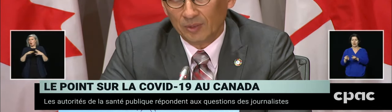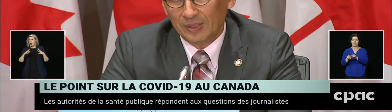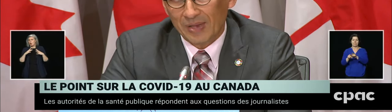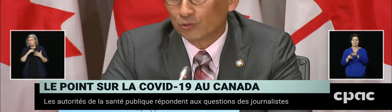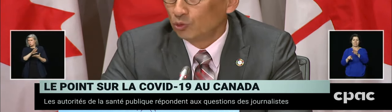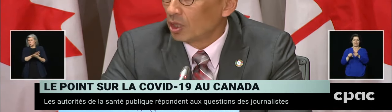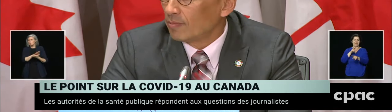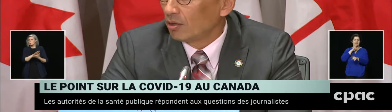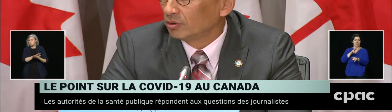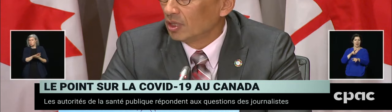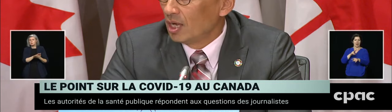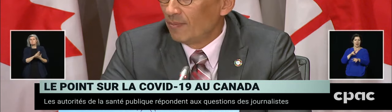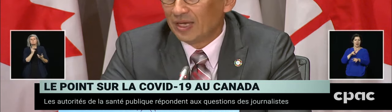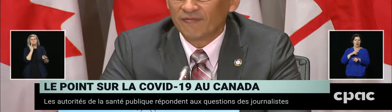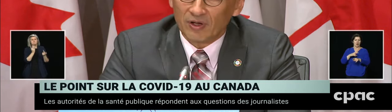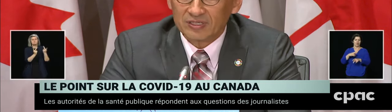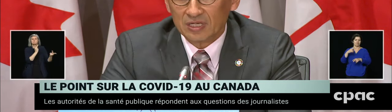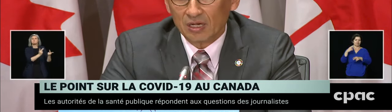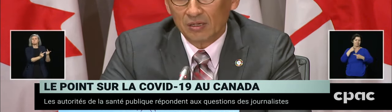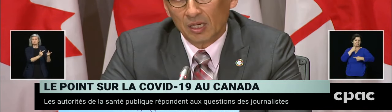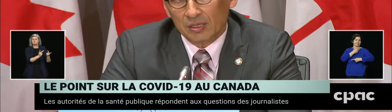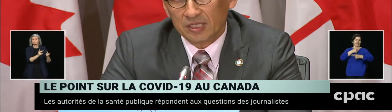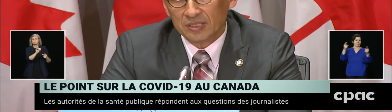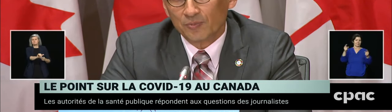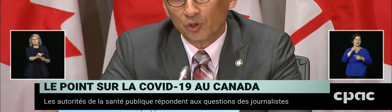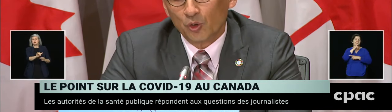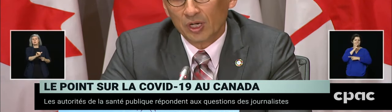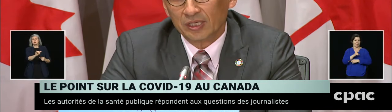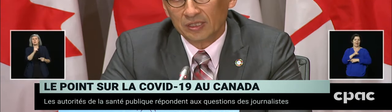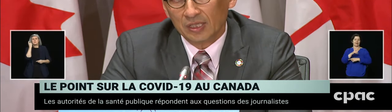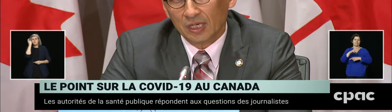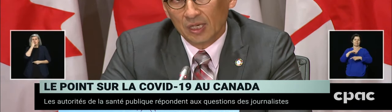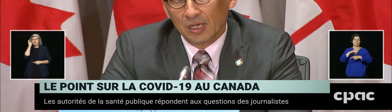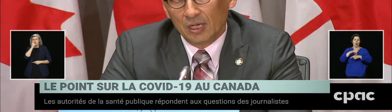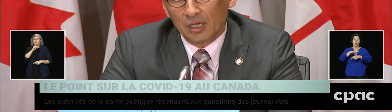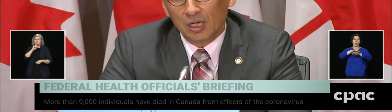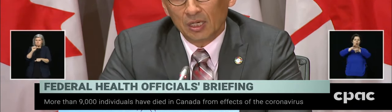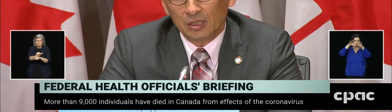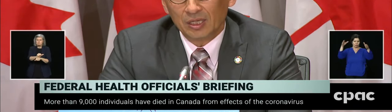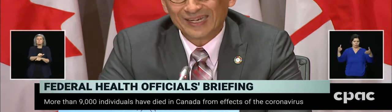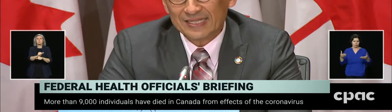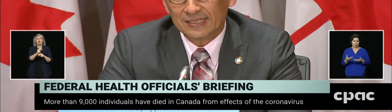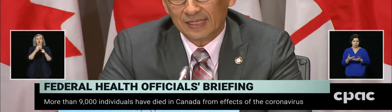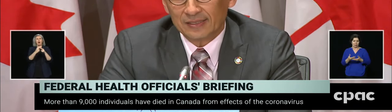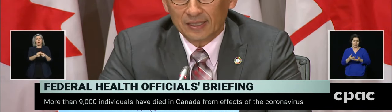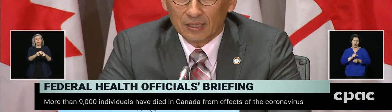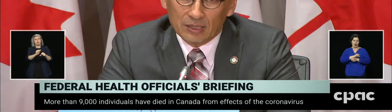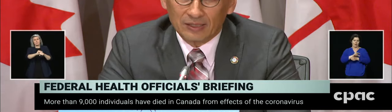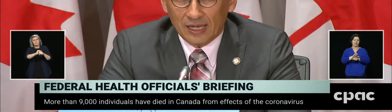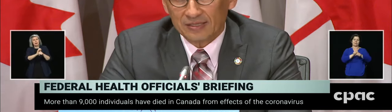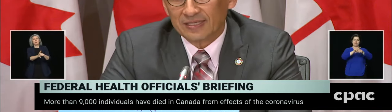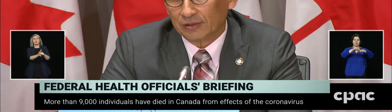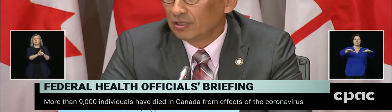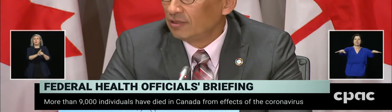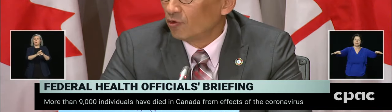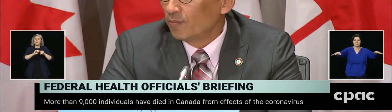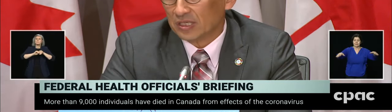REALLY SOMETHING -- A PANDEMIC.